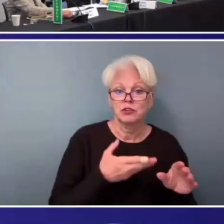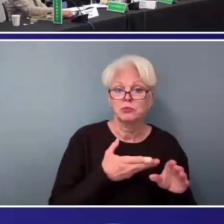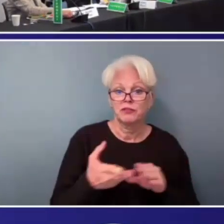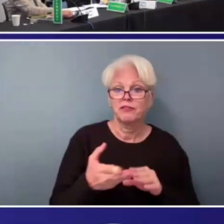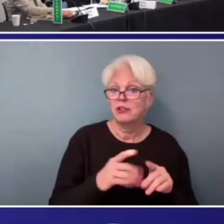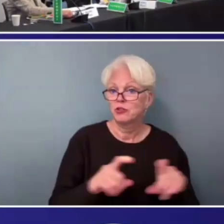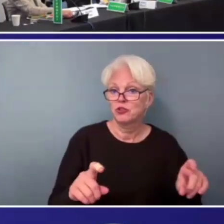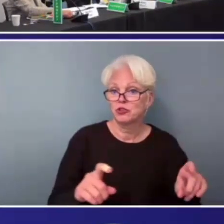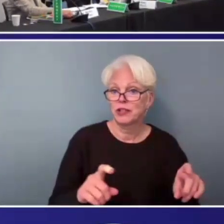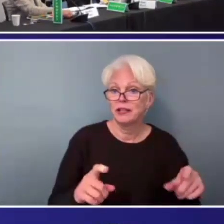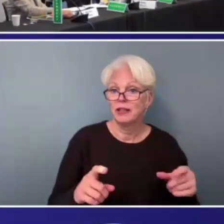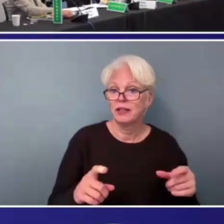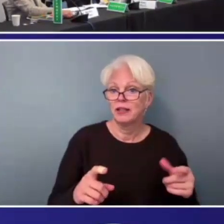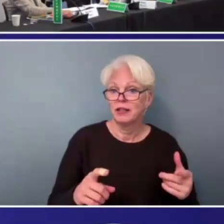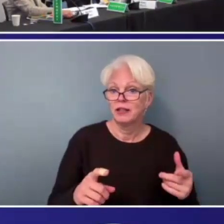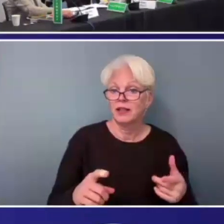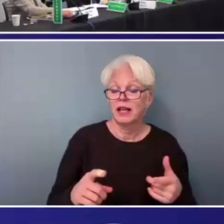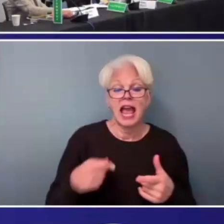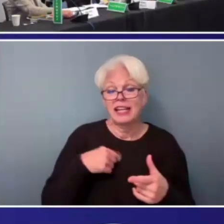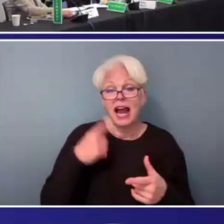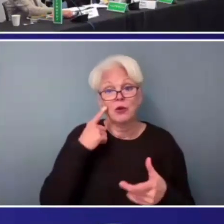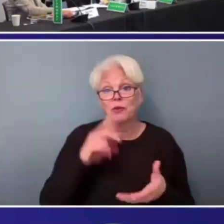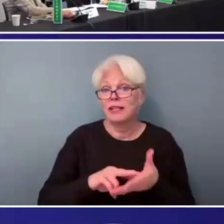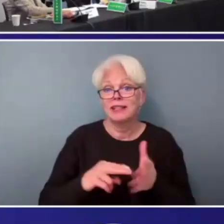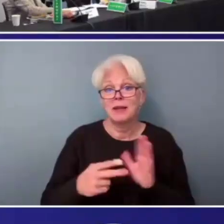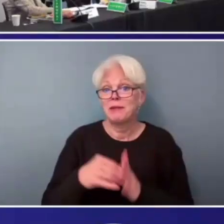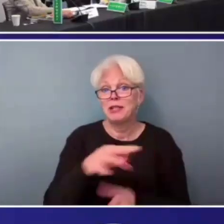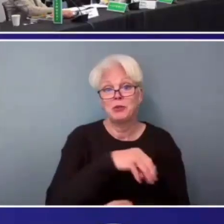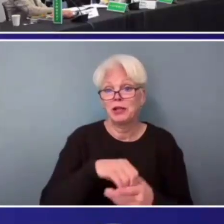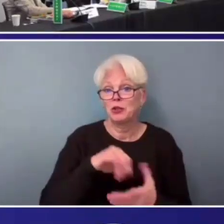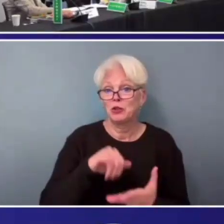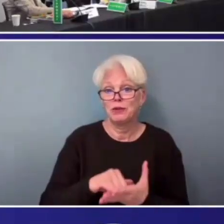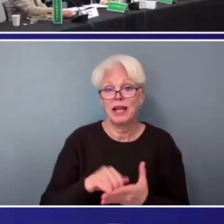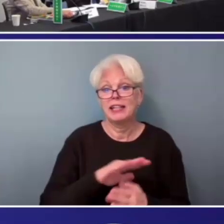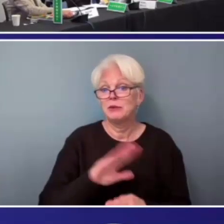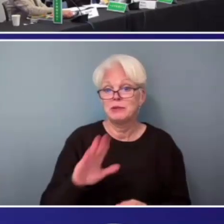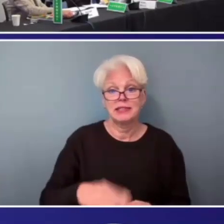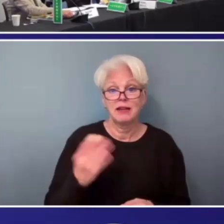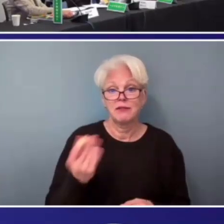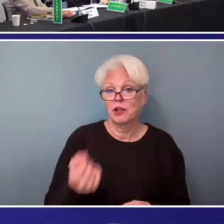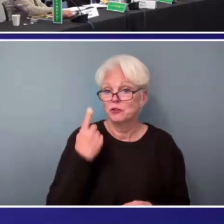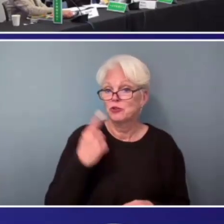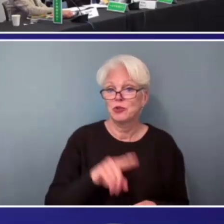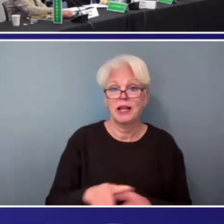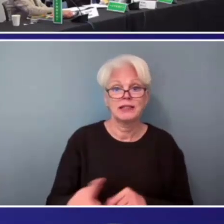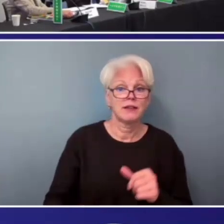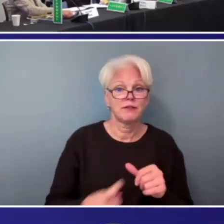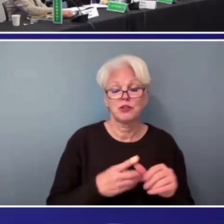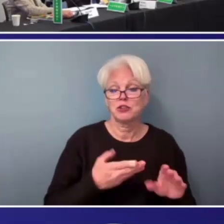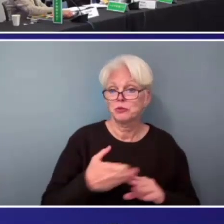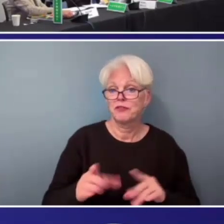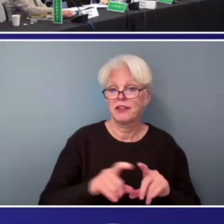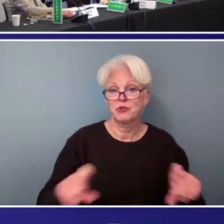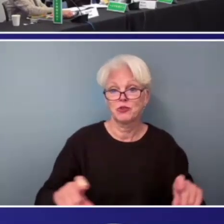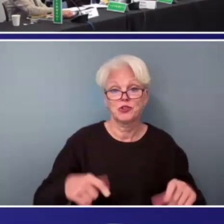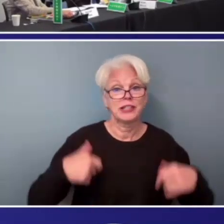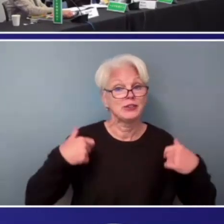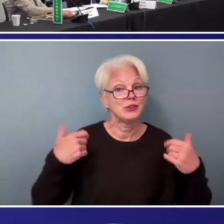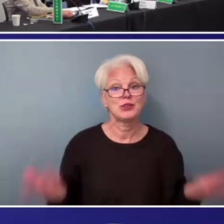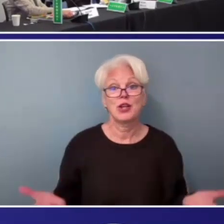that's meant to be included. And I don't think it was ever understood as a first professional degree. So we've got two problems here.